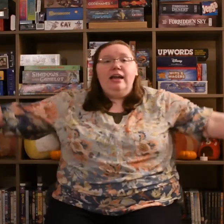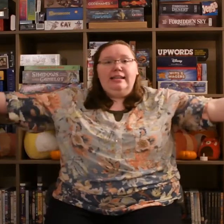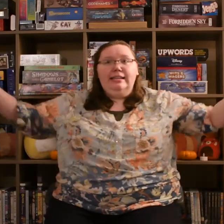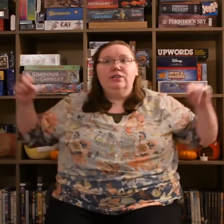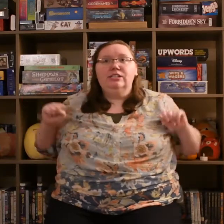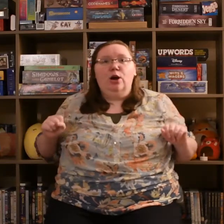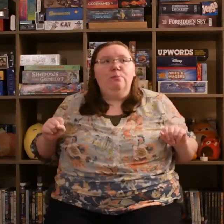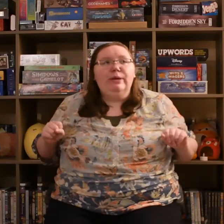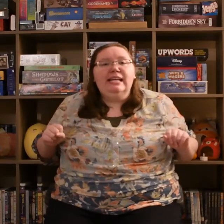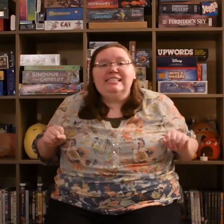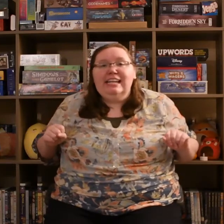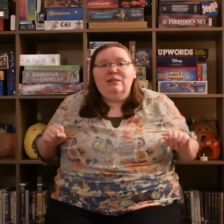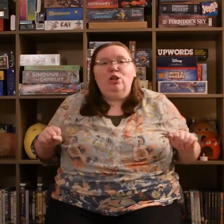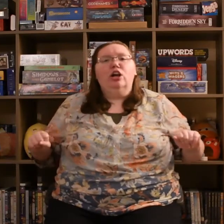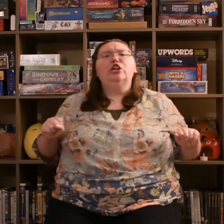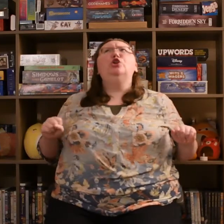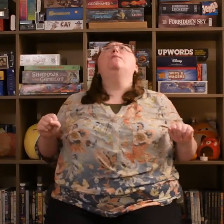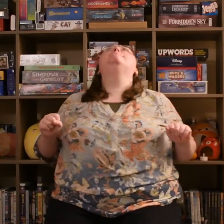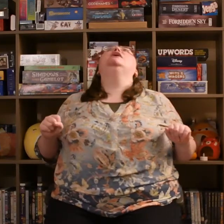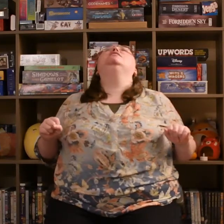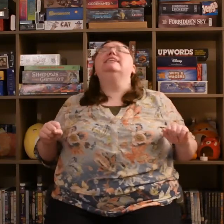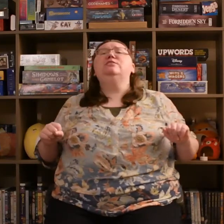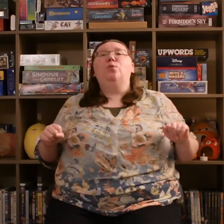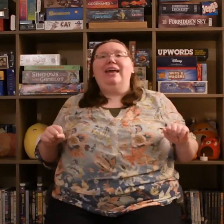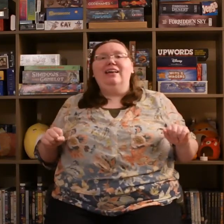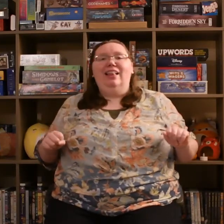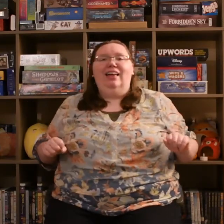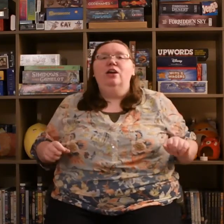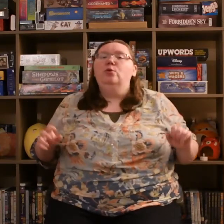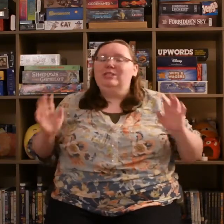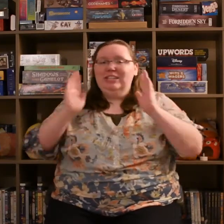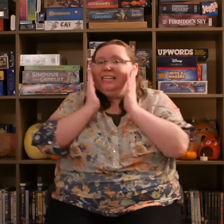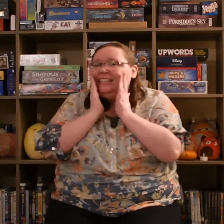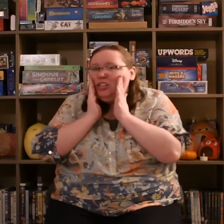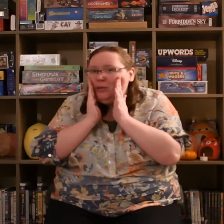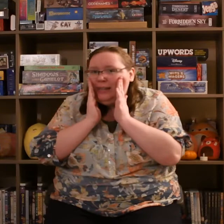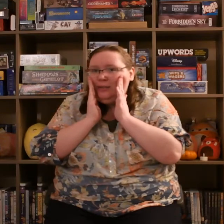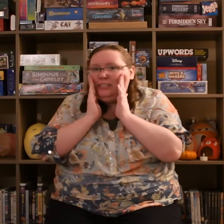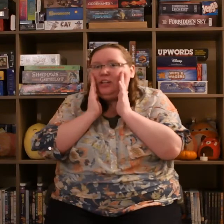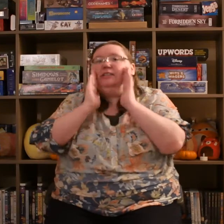And here is our biggest animal, our humongous whale! Which, no... they don't eat sharks,